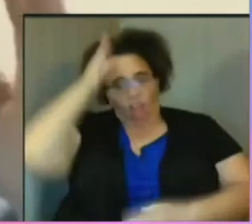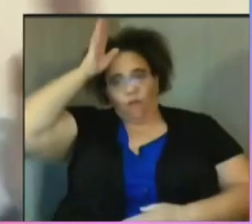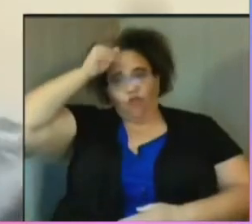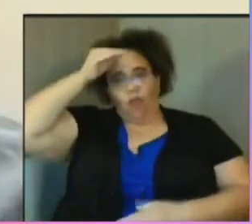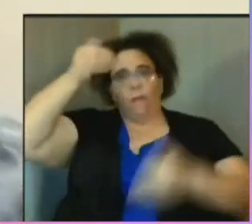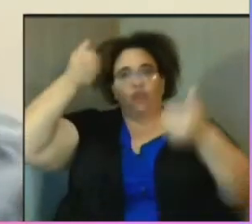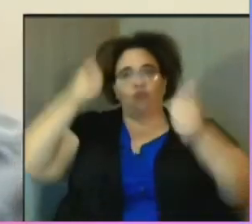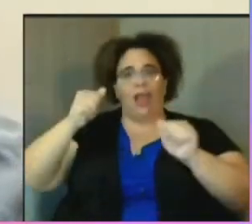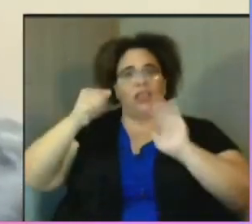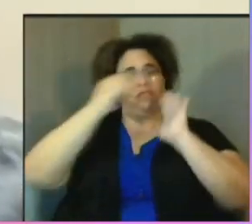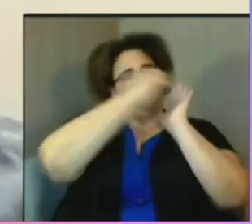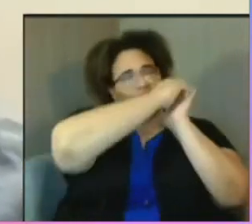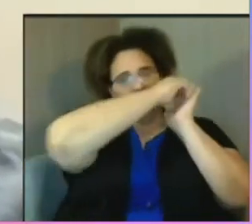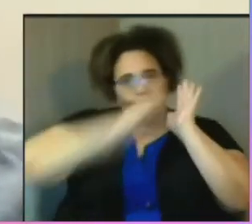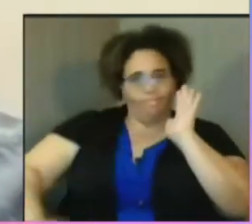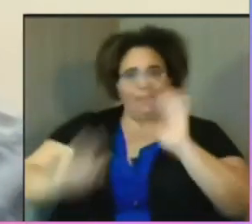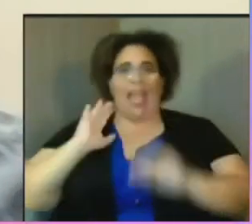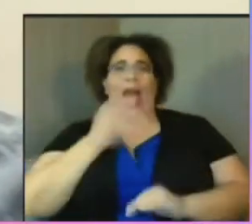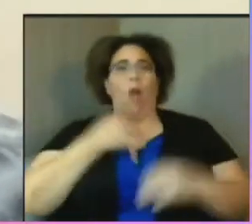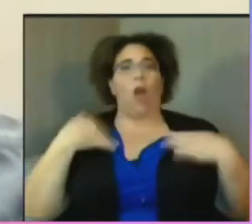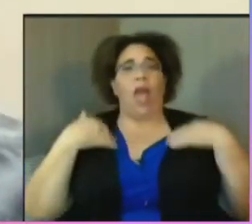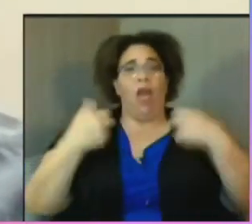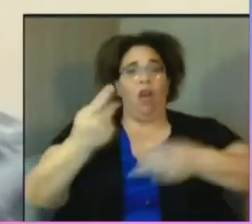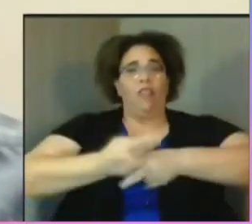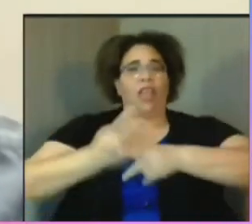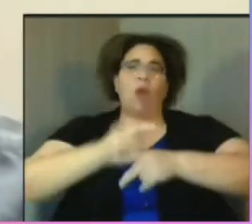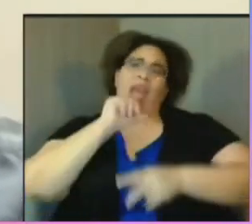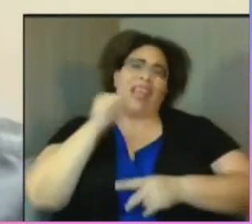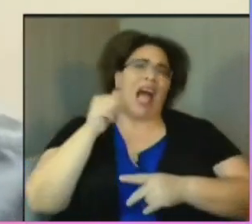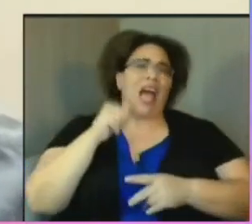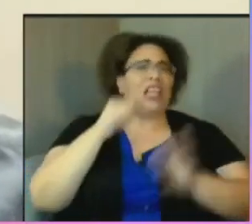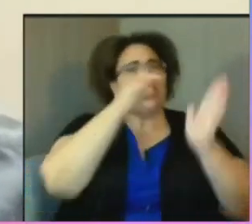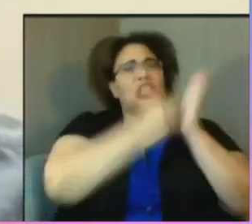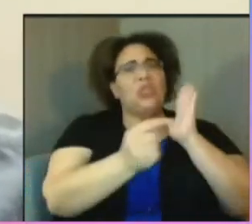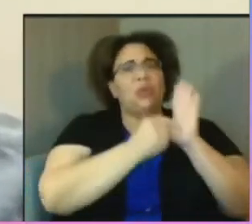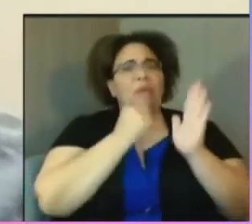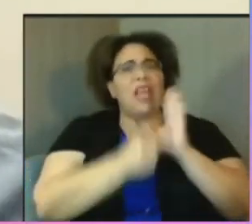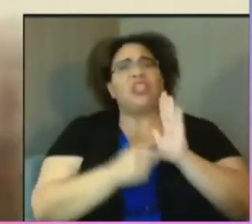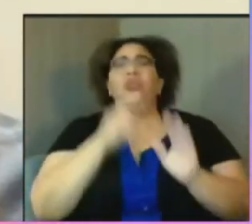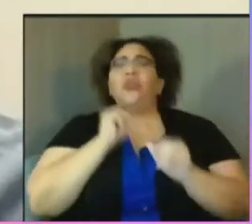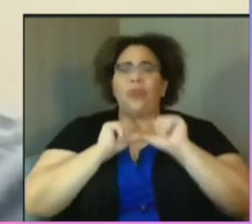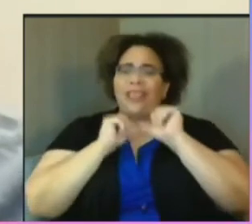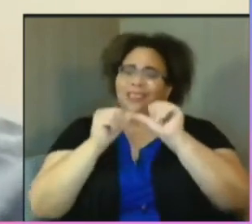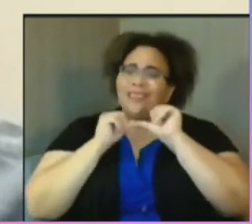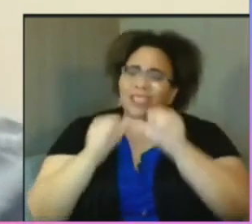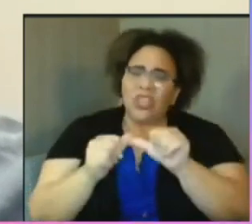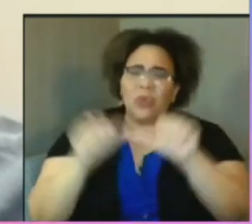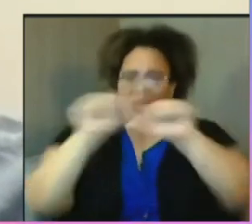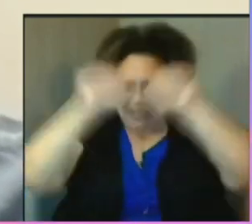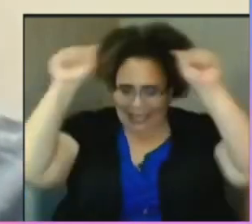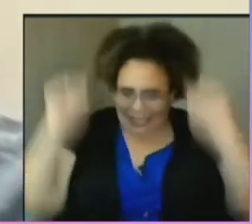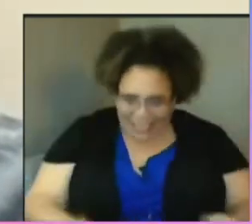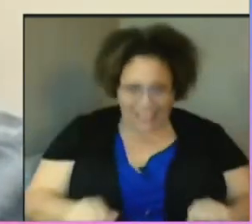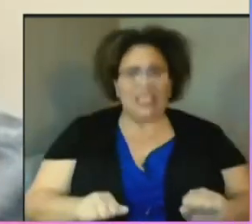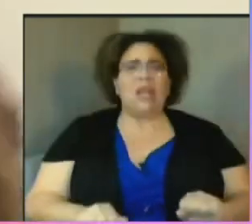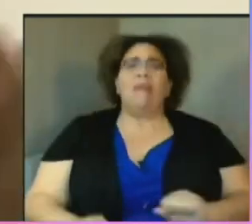trying to see that it's not discrimination to systematically misgender and abuse us and the Supreme Court to rebut that